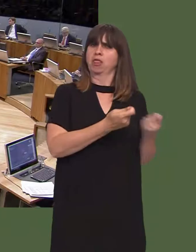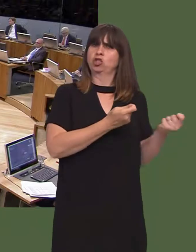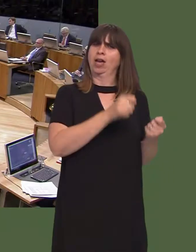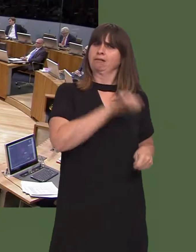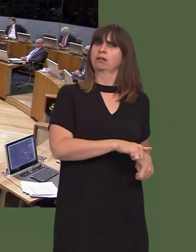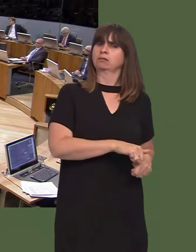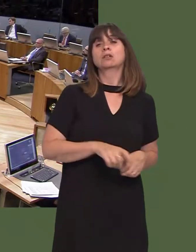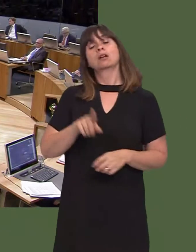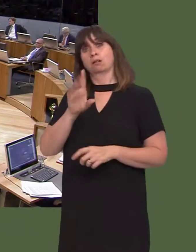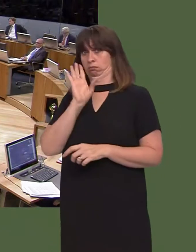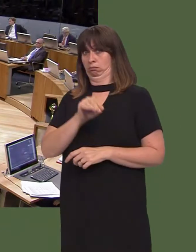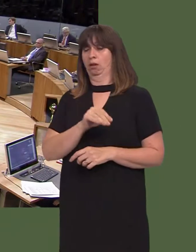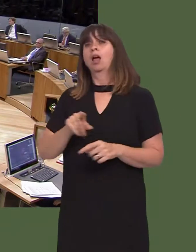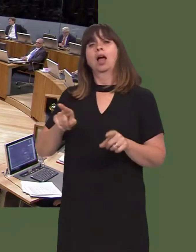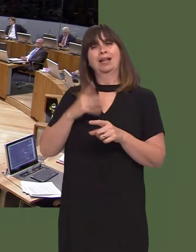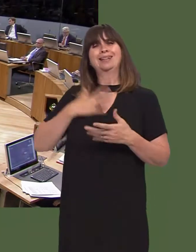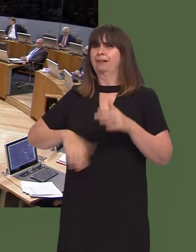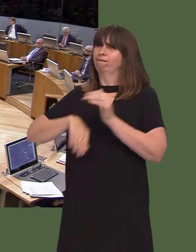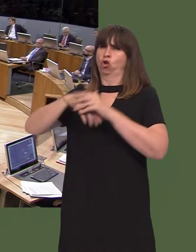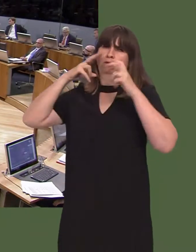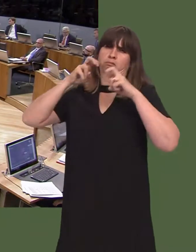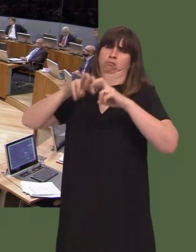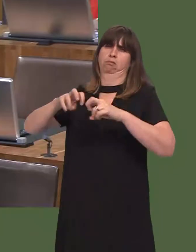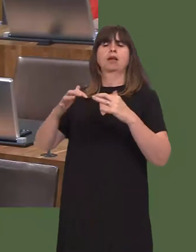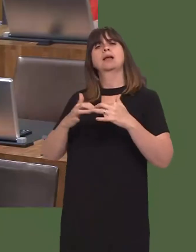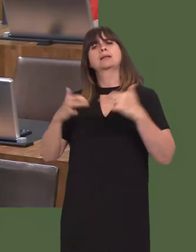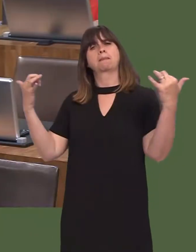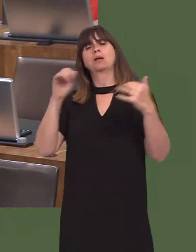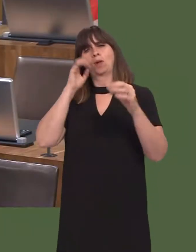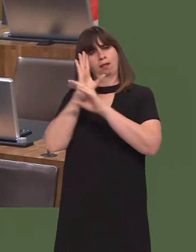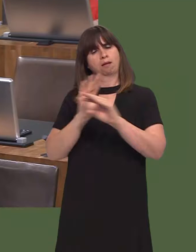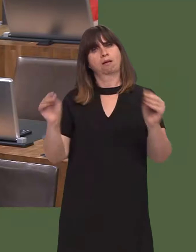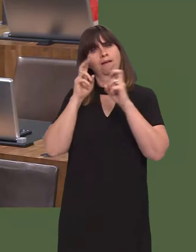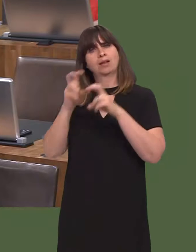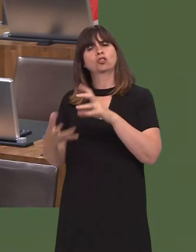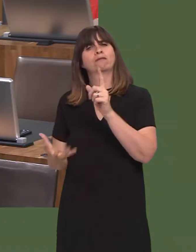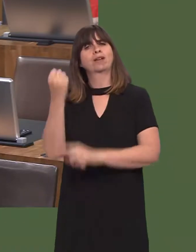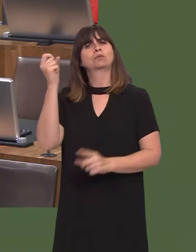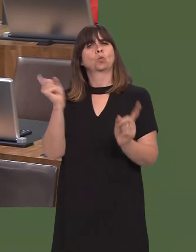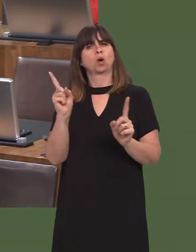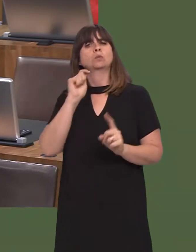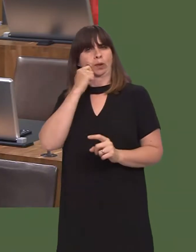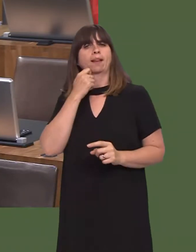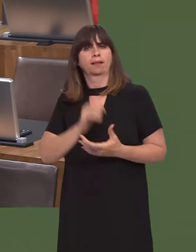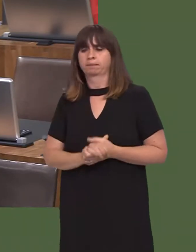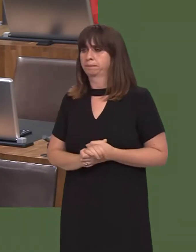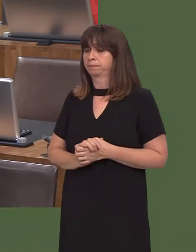confidence in the chair. Secondly, this matter is something that needs fuller investigation, and Assembly Members will be told what the outcome of that investigation actually is.